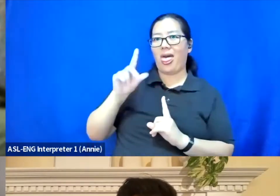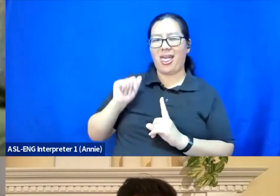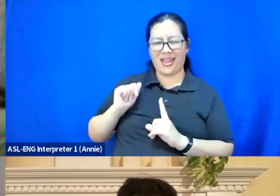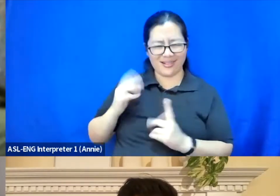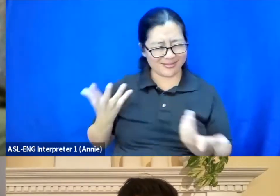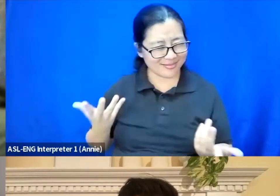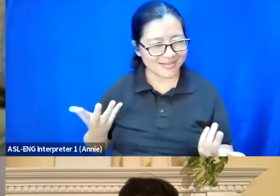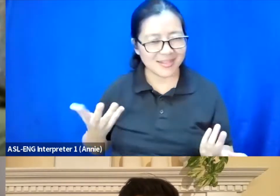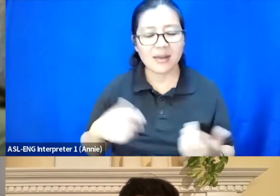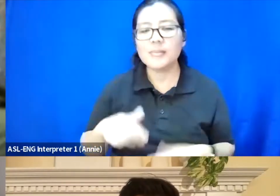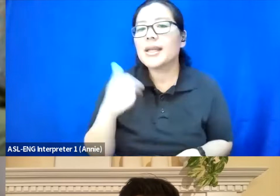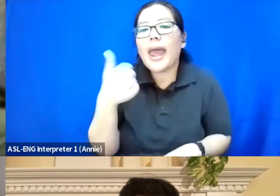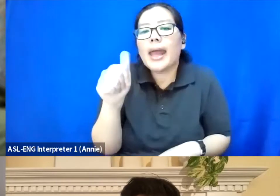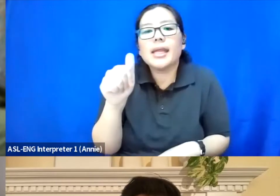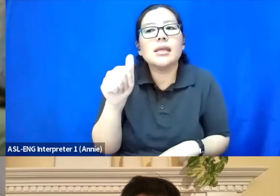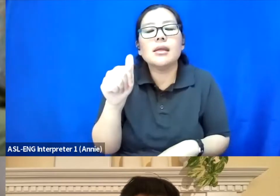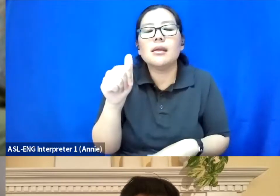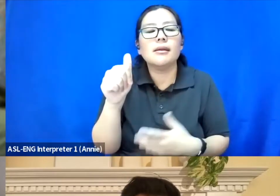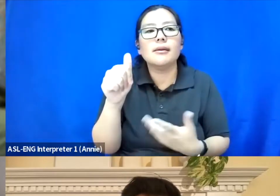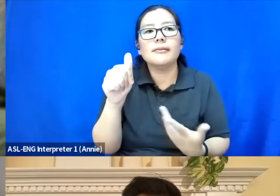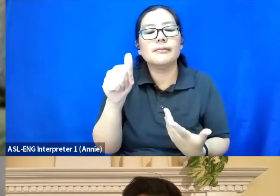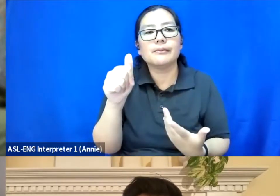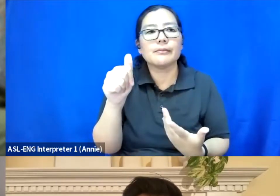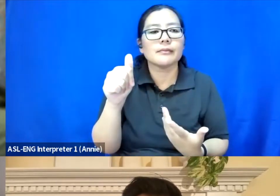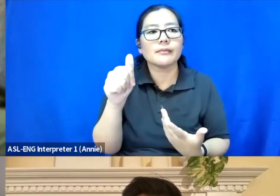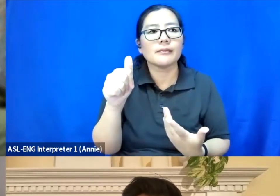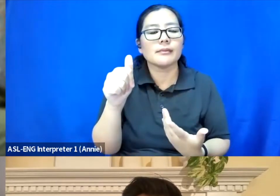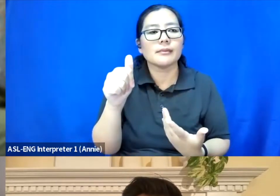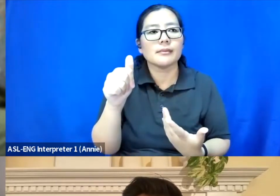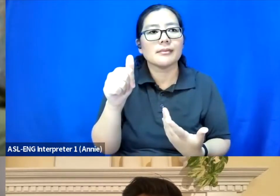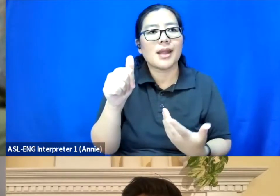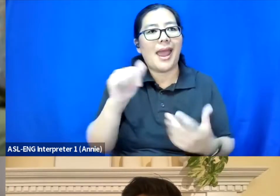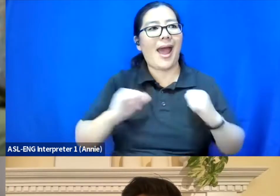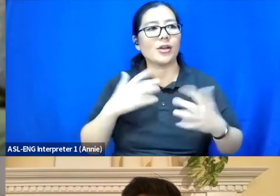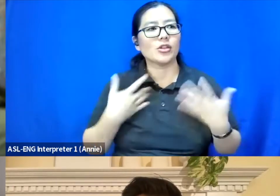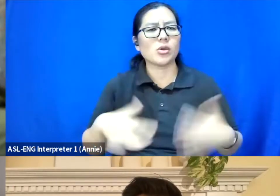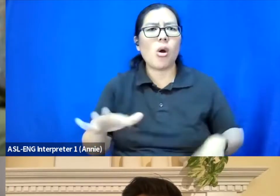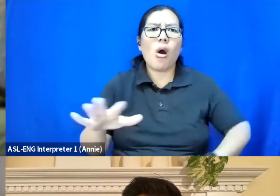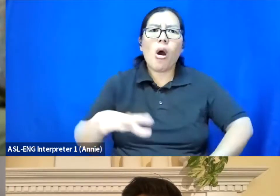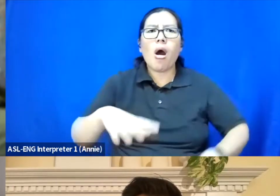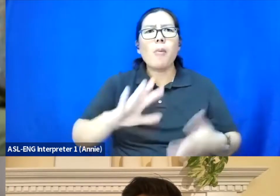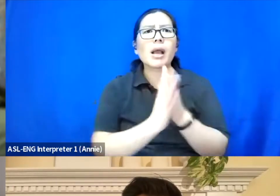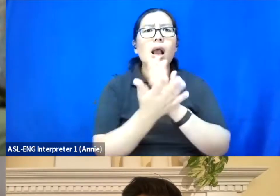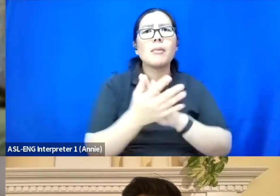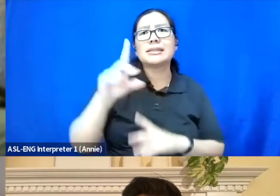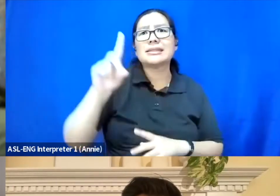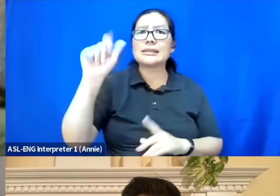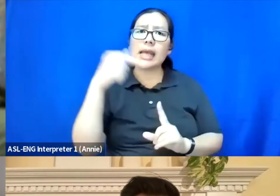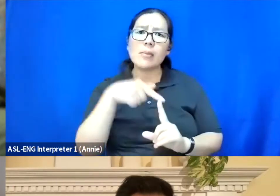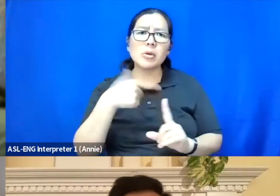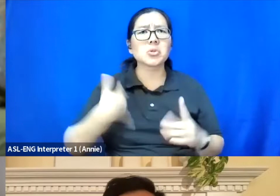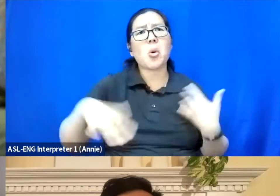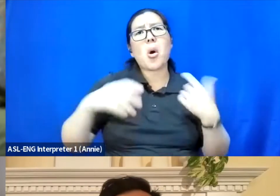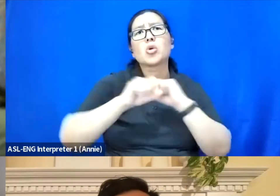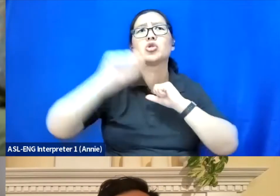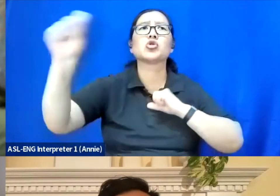It's funny. So basically, Alice, what you just did -- and I just want to highlight this -- I said Denzel stretched by doing this movie, and then you called bullshit on that.